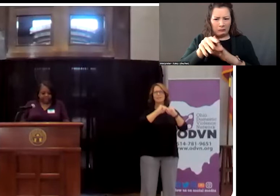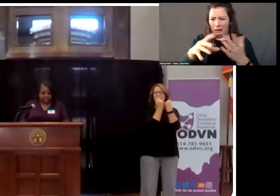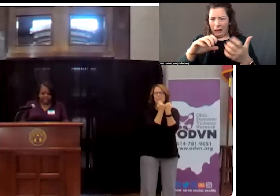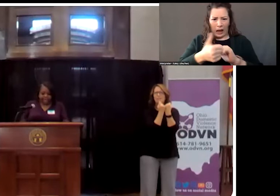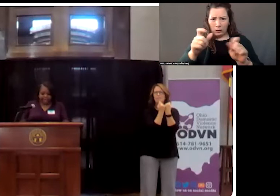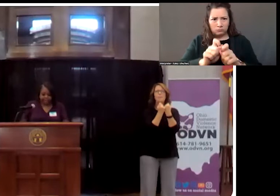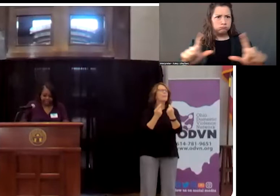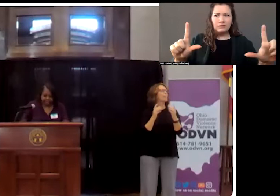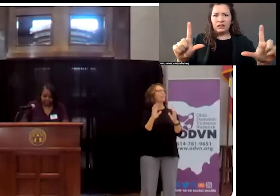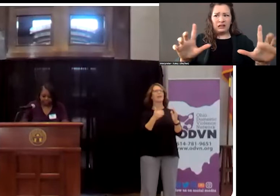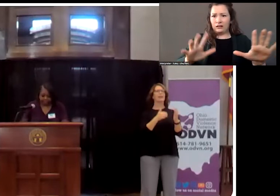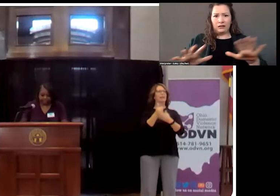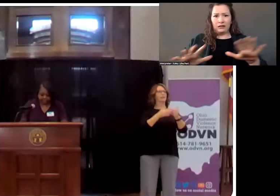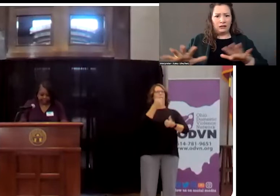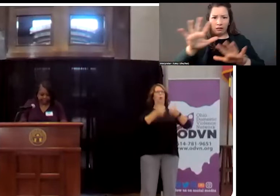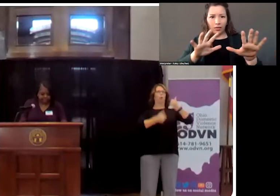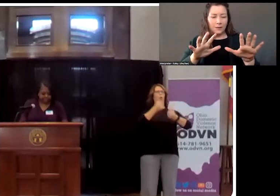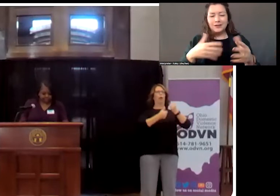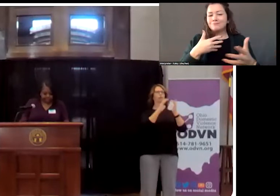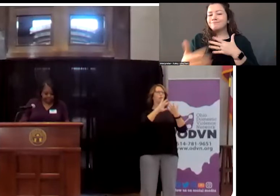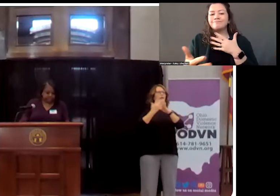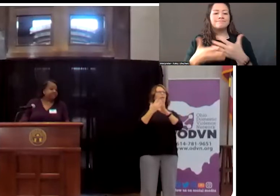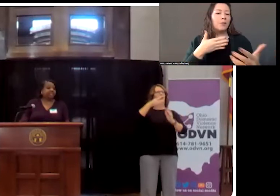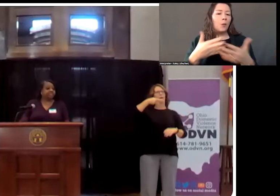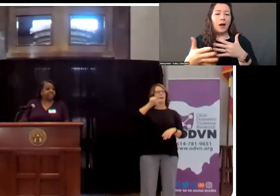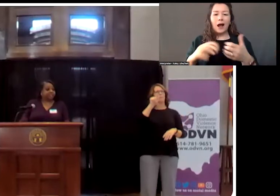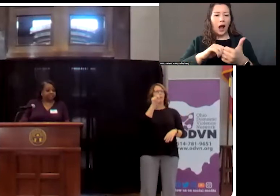No matter the platform that we used, it was an adjustment.